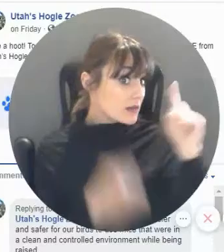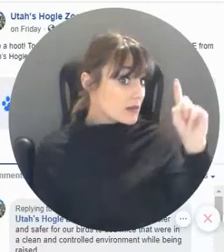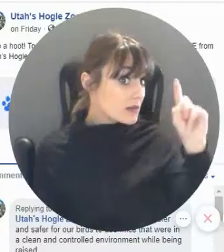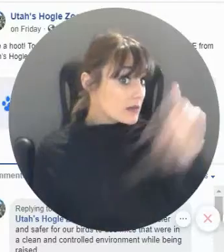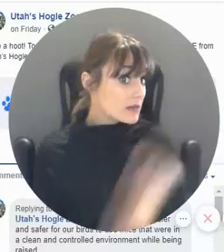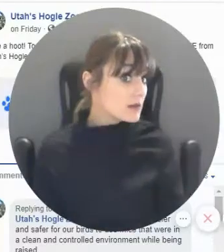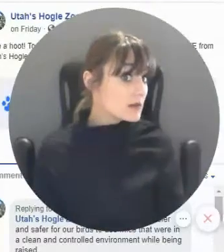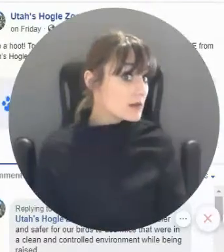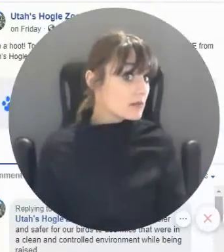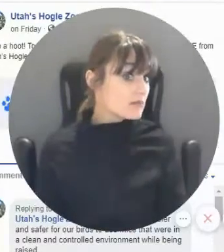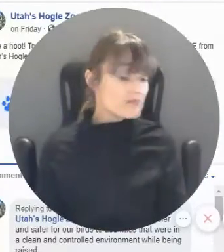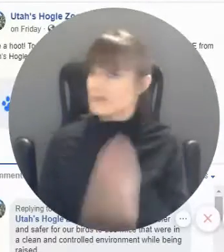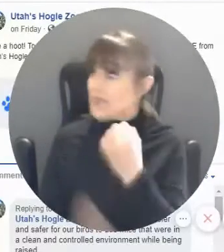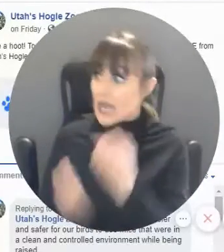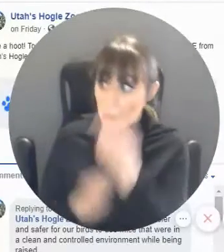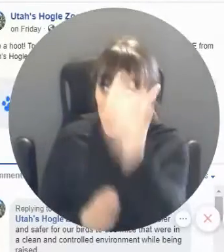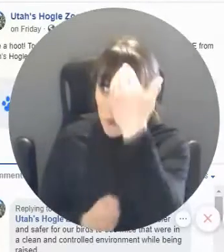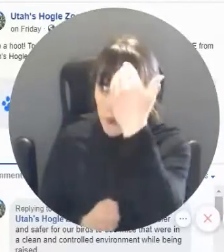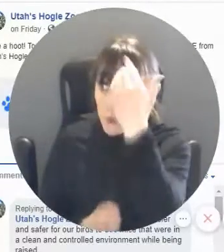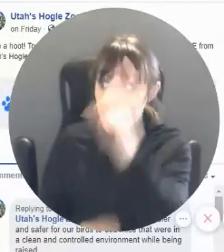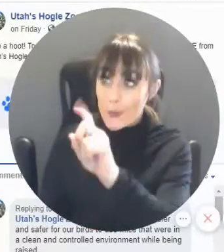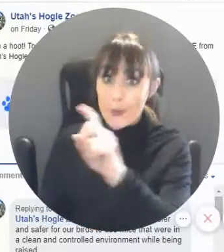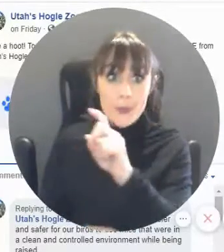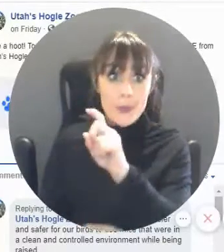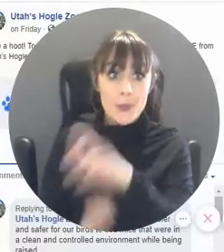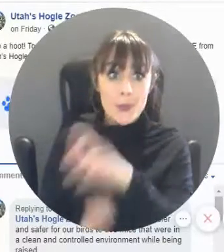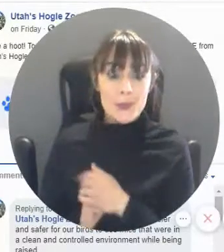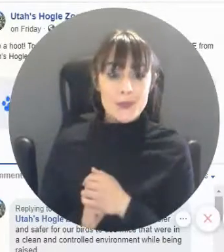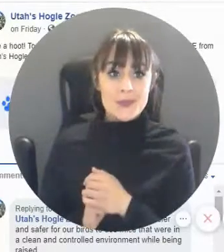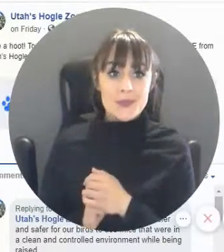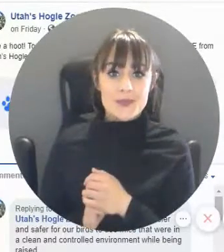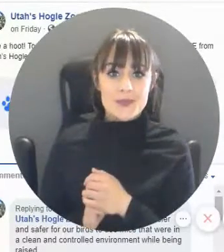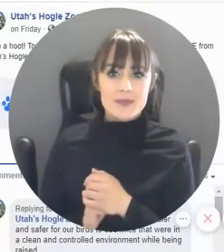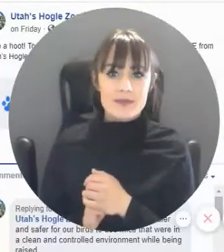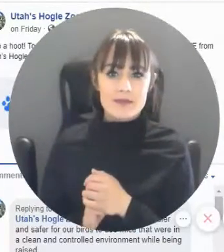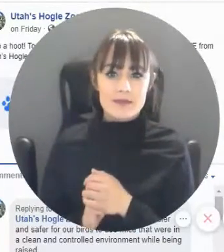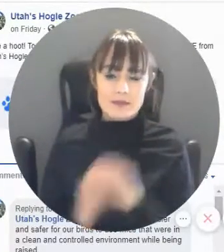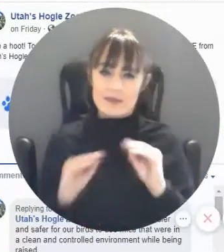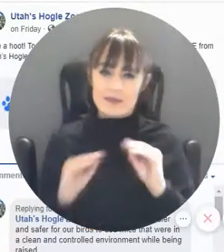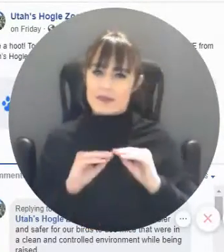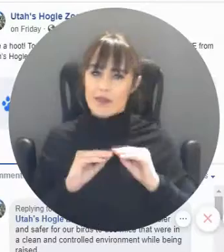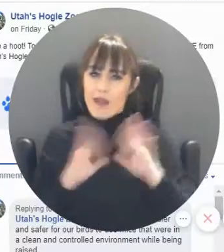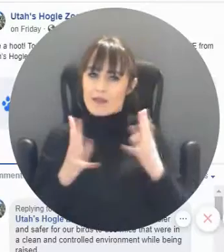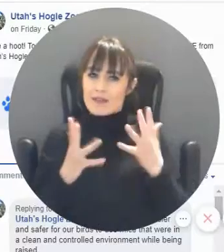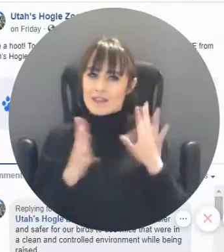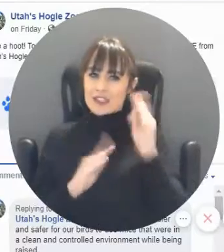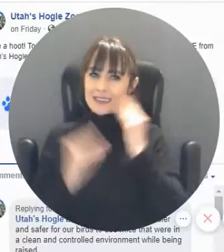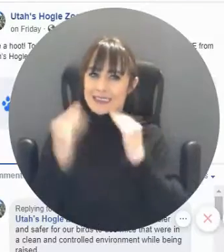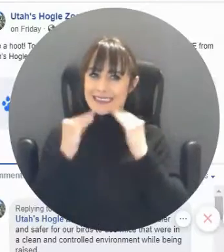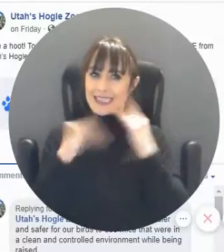Anybody have any ideas? (Other voice): It's obviously more than one. Autumn: Yeah. Brad: Yeah, right.